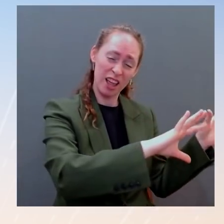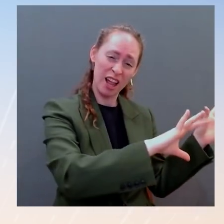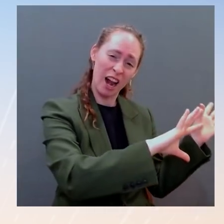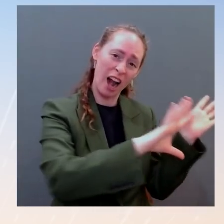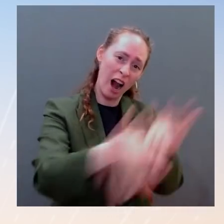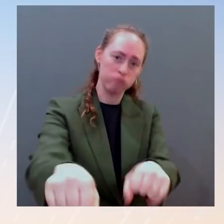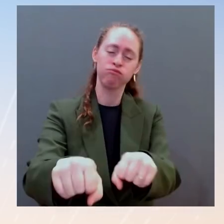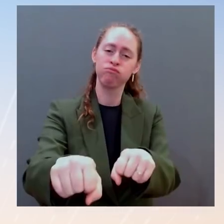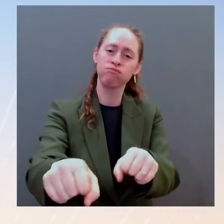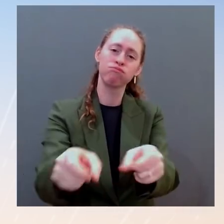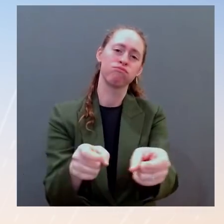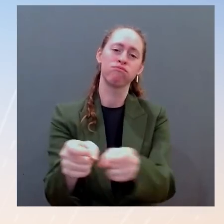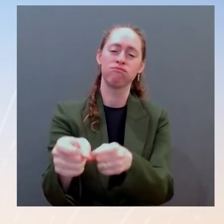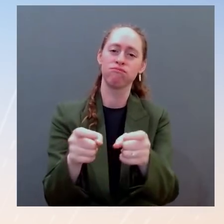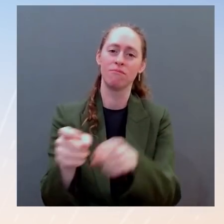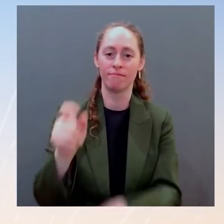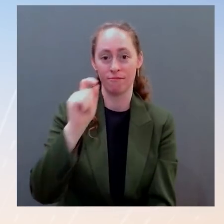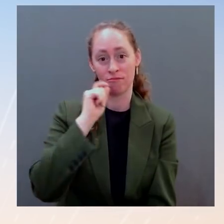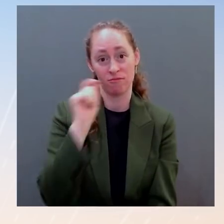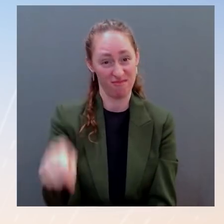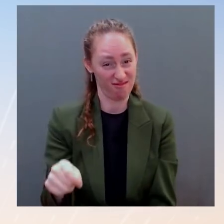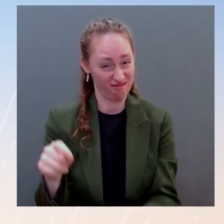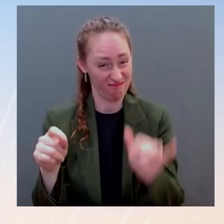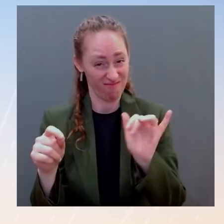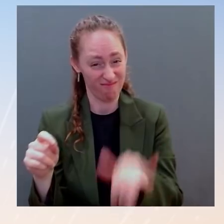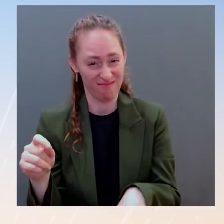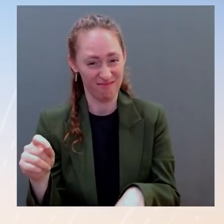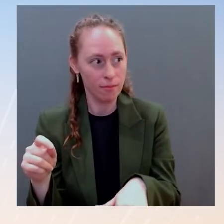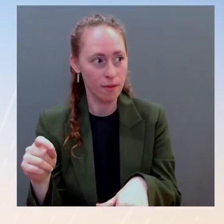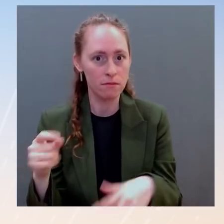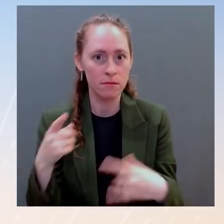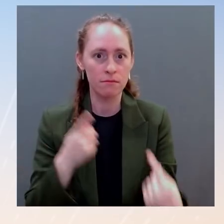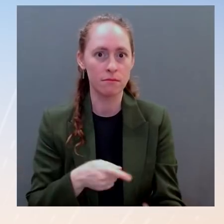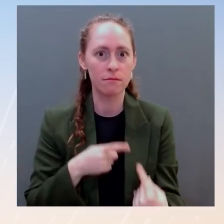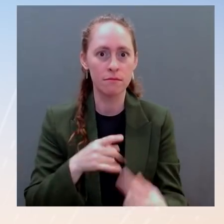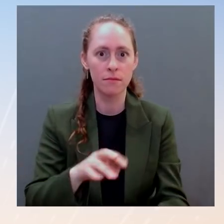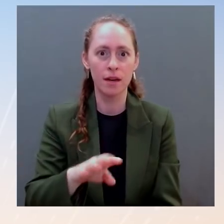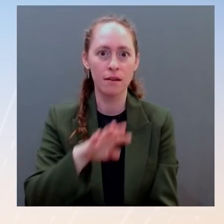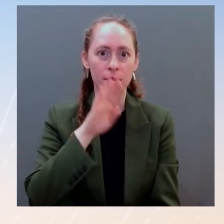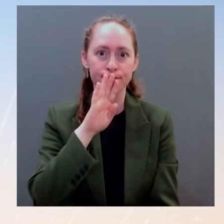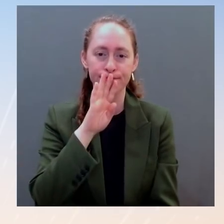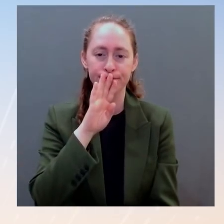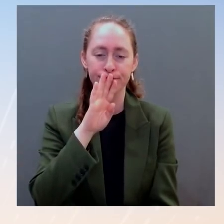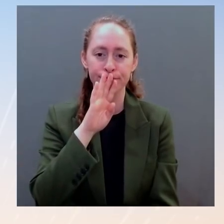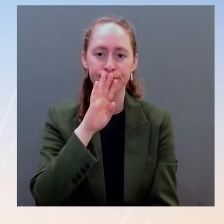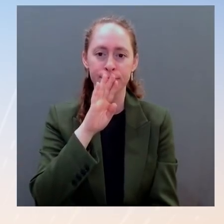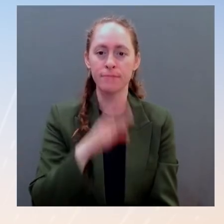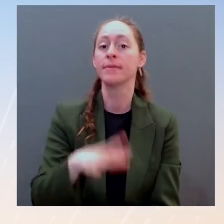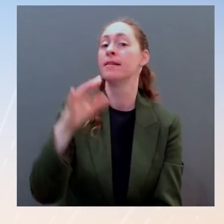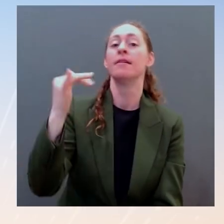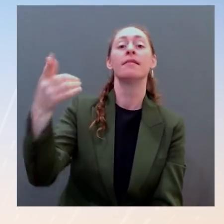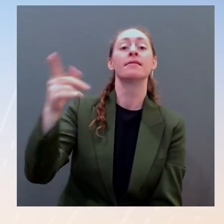So what Secretary Austin was talking about is our objective to prevent that from happening. Obviously, right now, the war is in Ukraine.